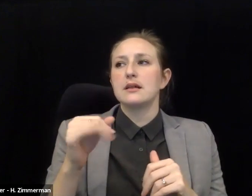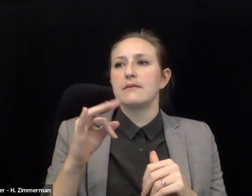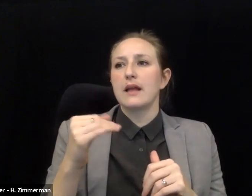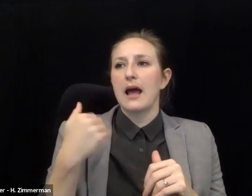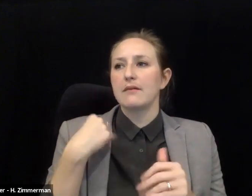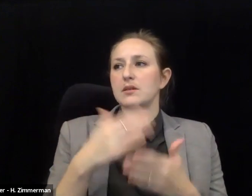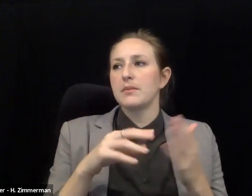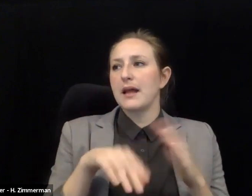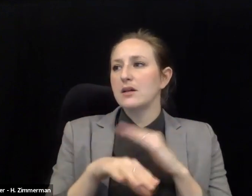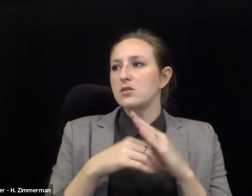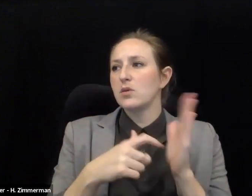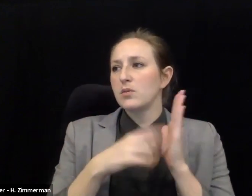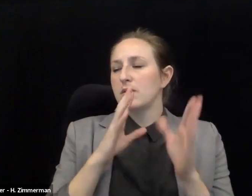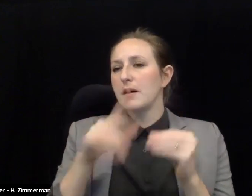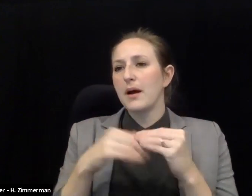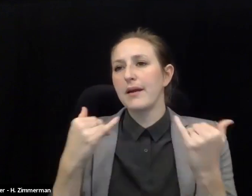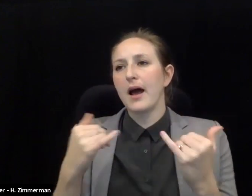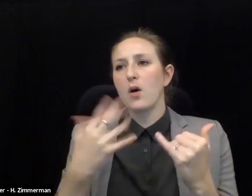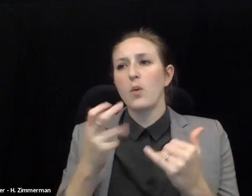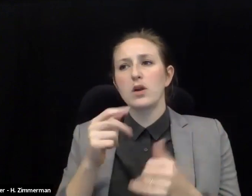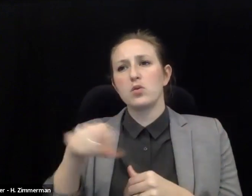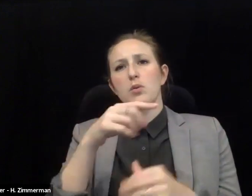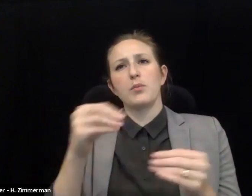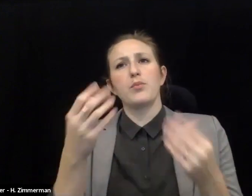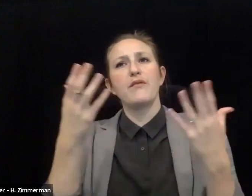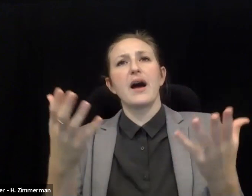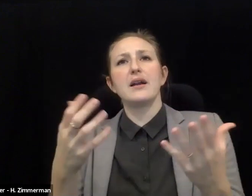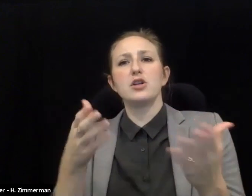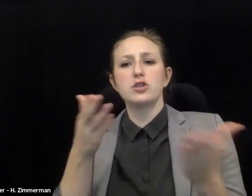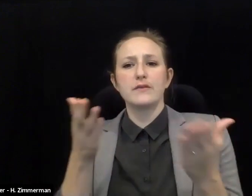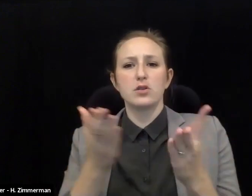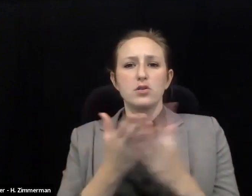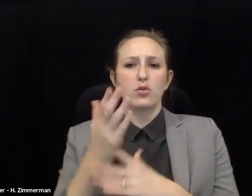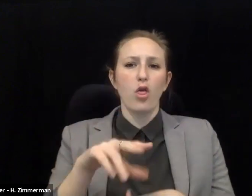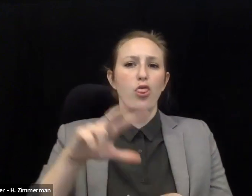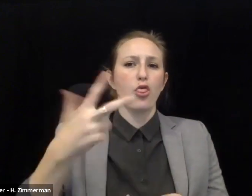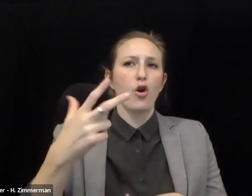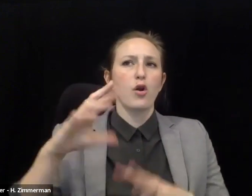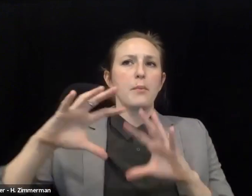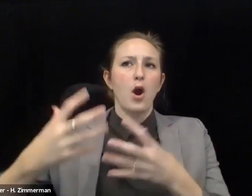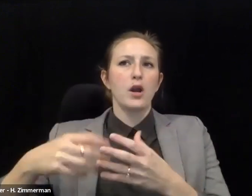right now. But when you're when you're providing the services through a third party company.